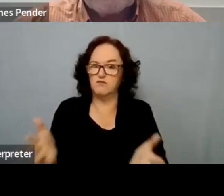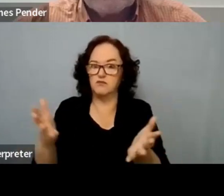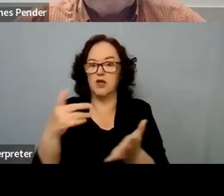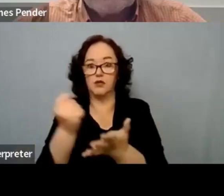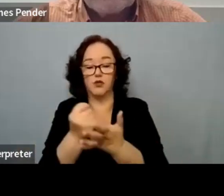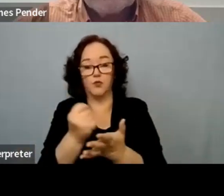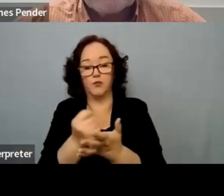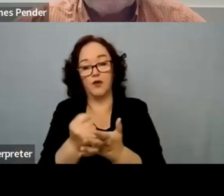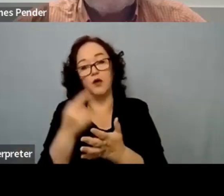that you do.